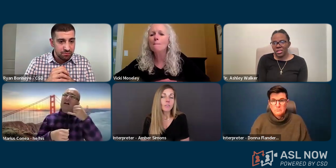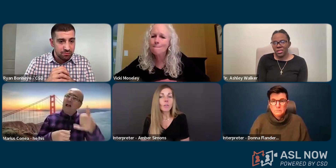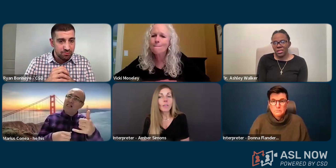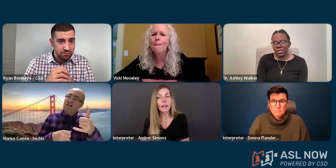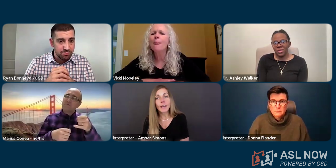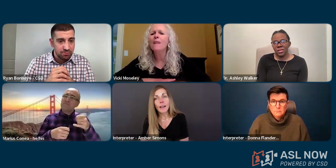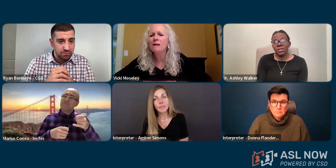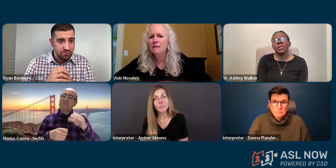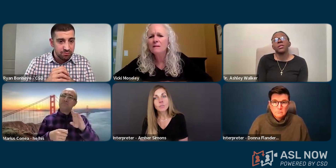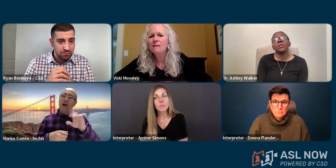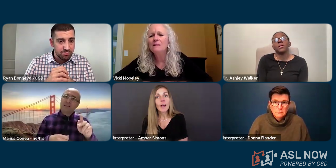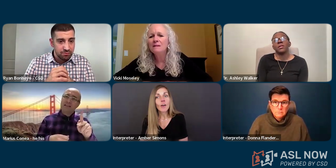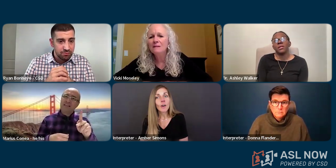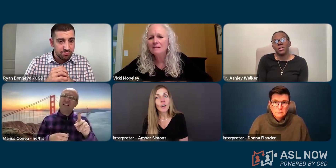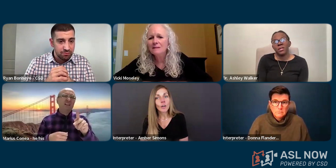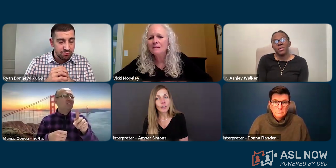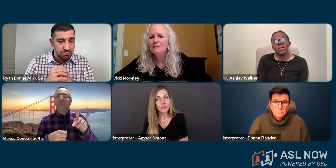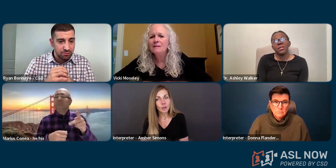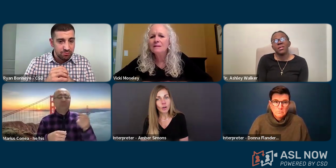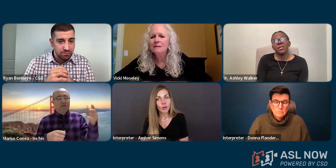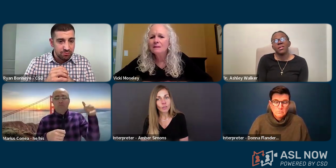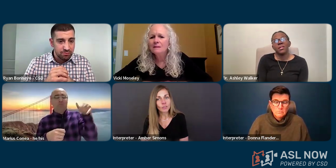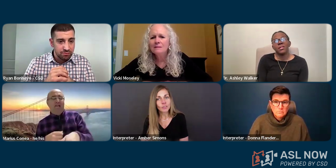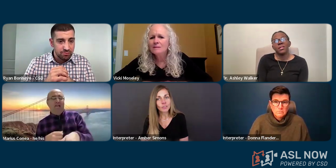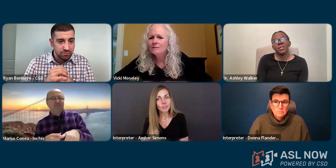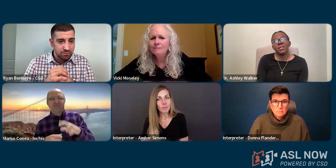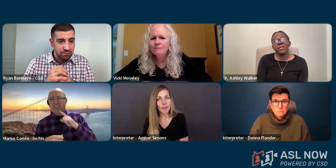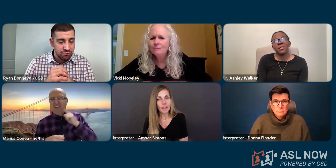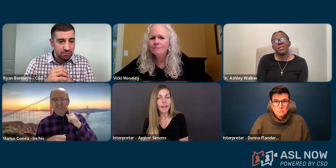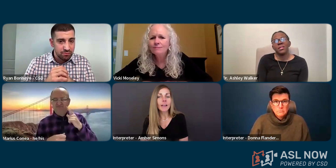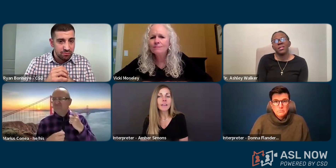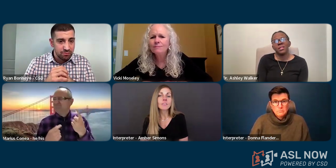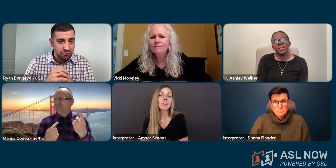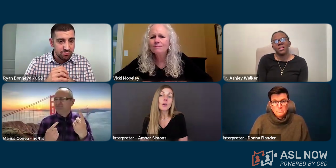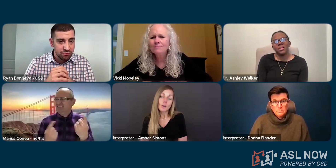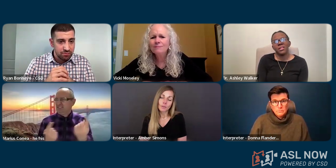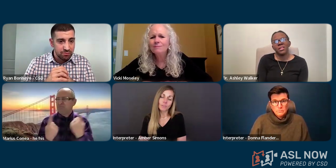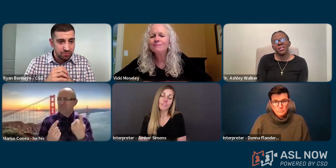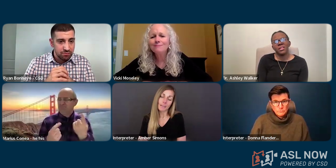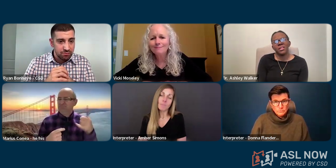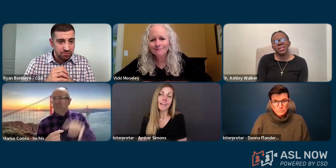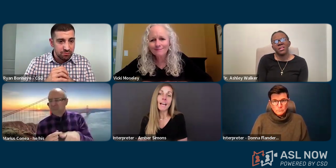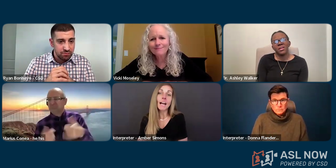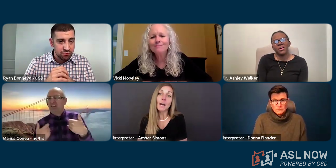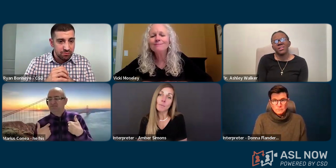So then I have to make all these calls to the bank and who keep getting hung up